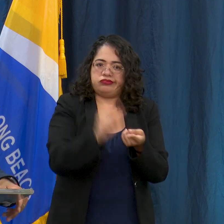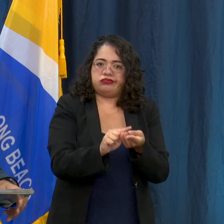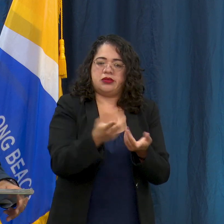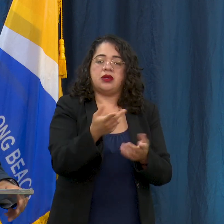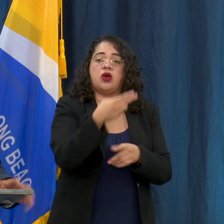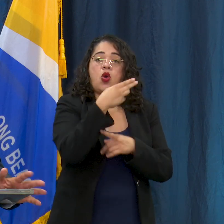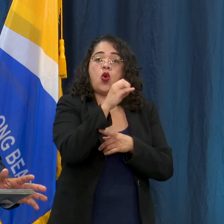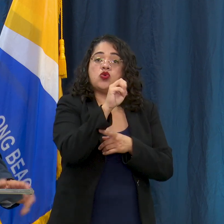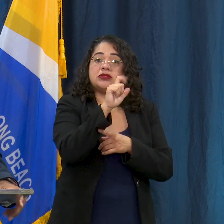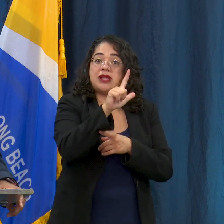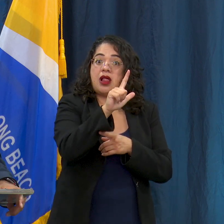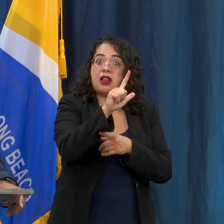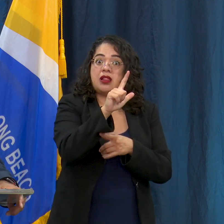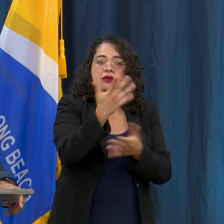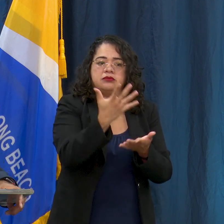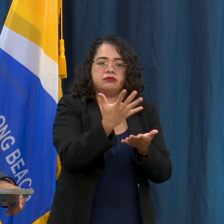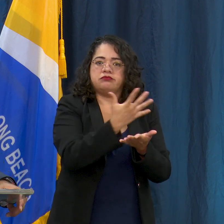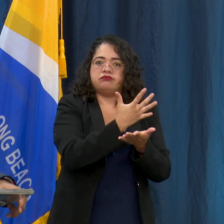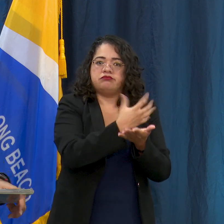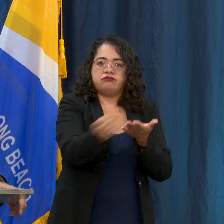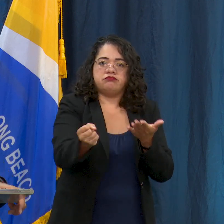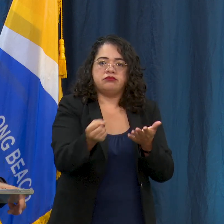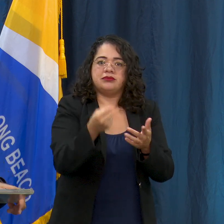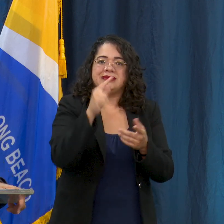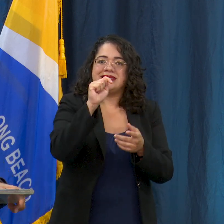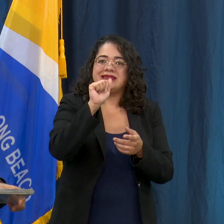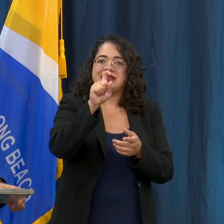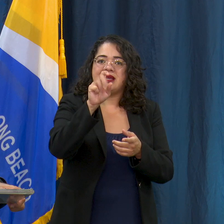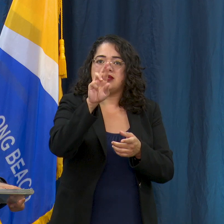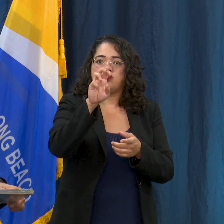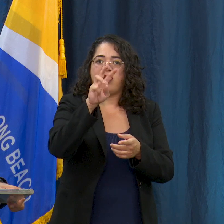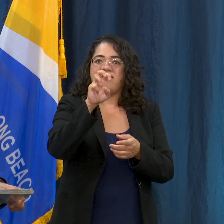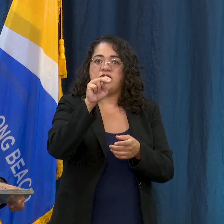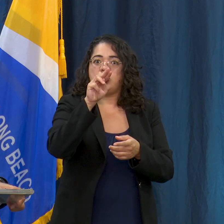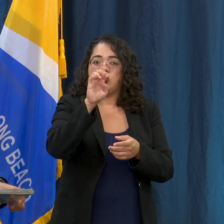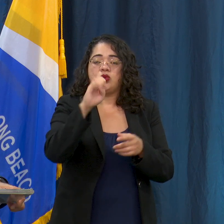essentially was eliminated, and so as a community we've had to prepare and deal